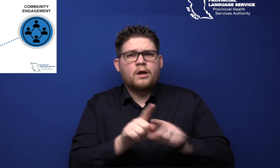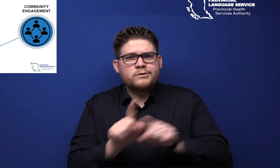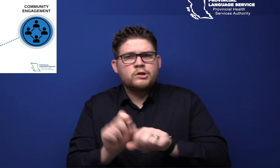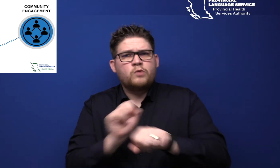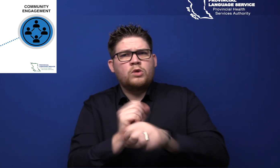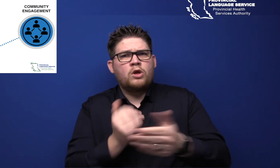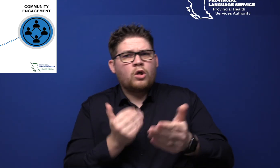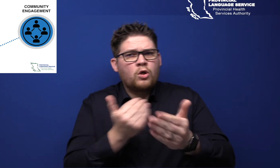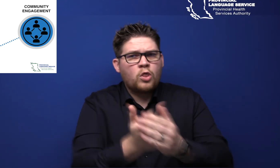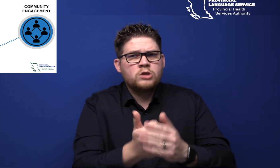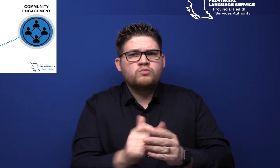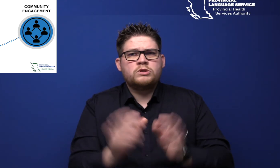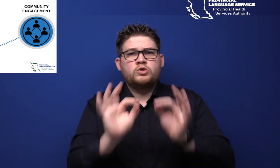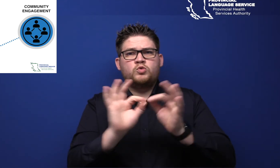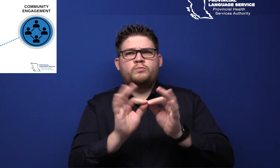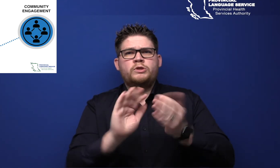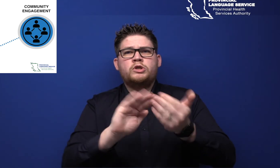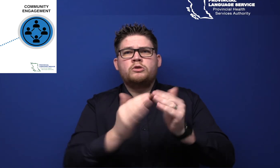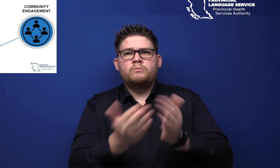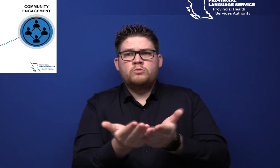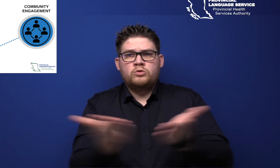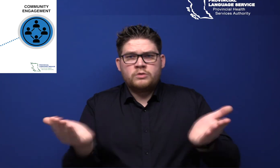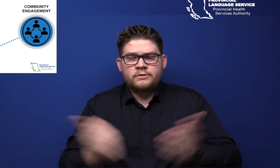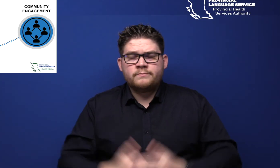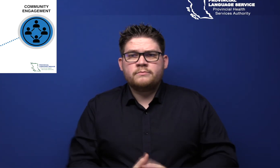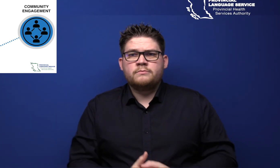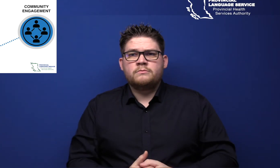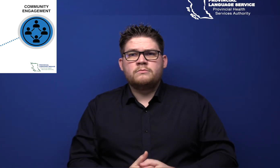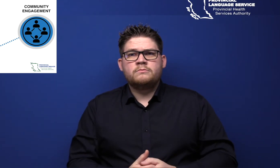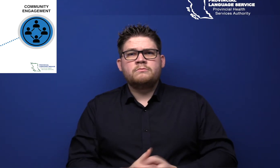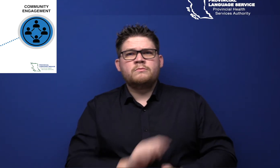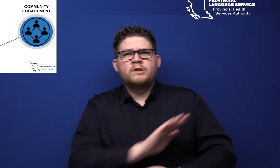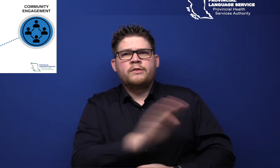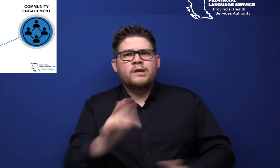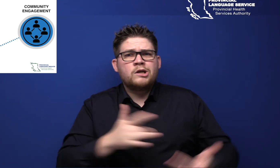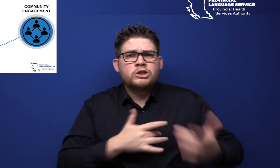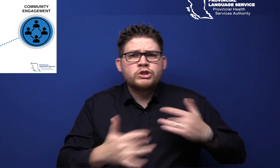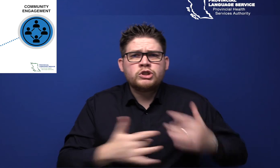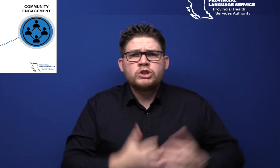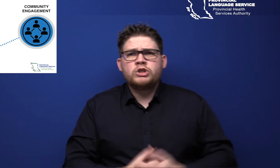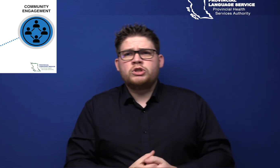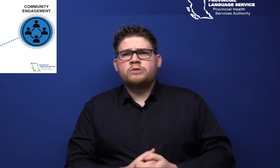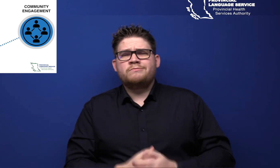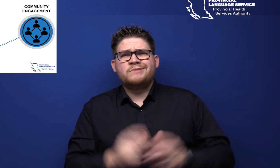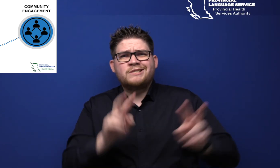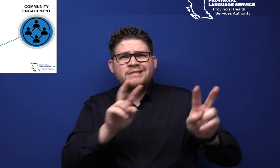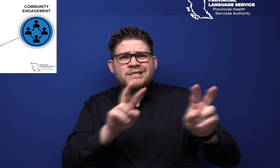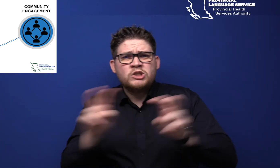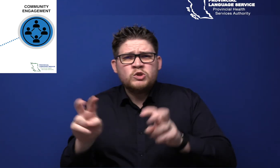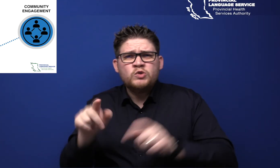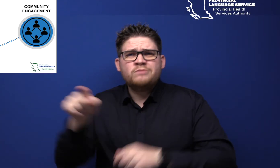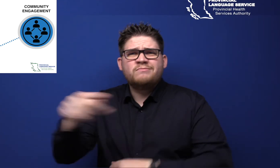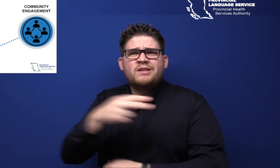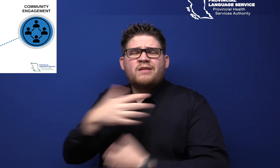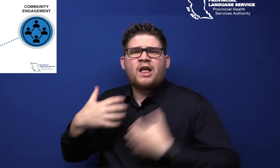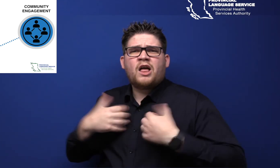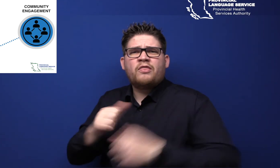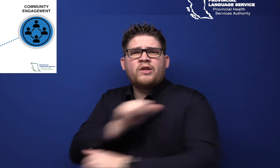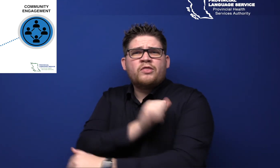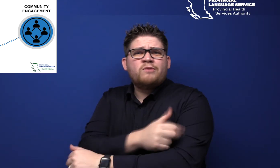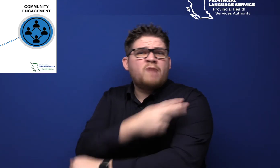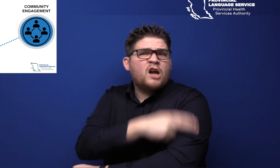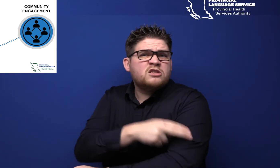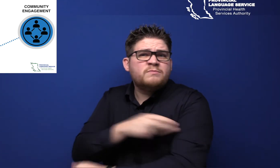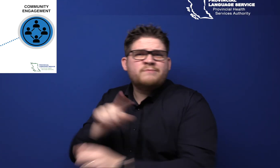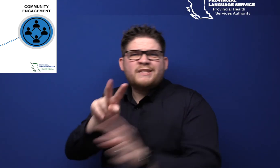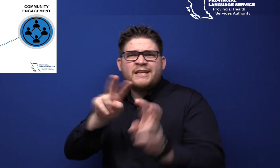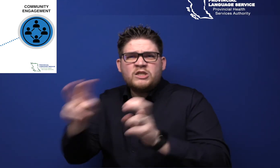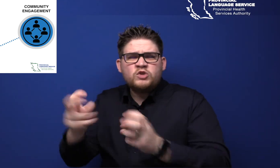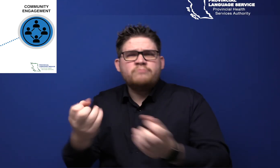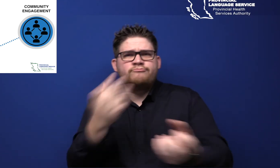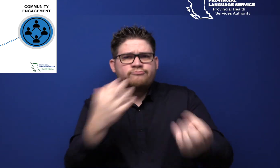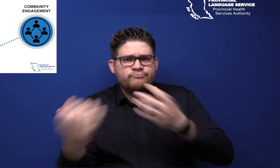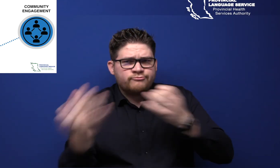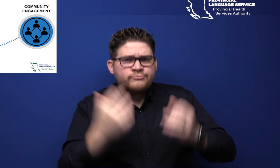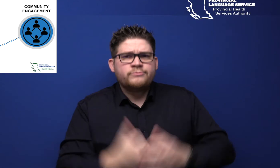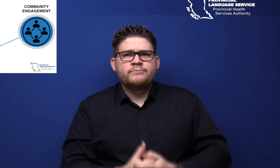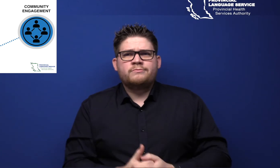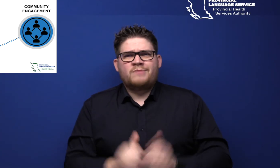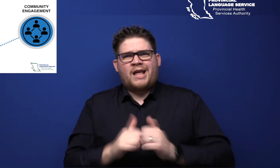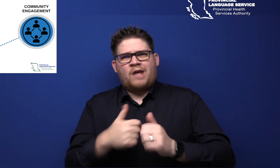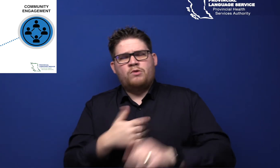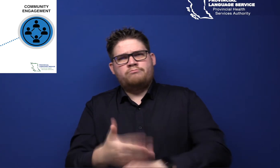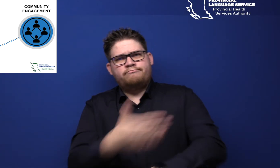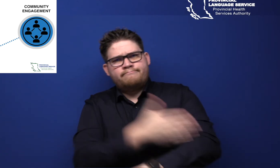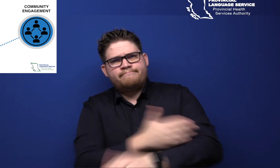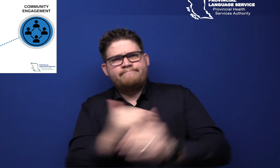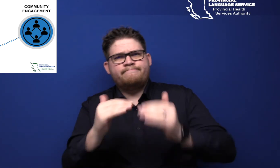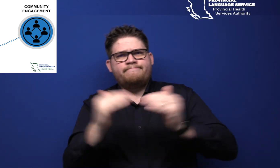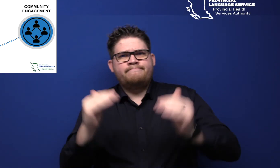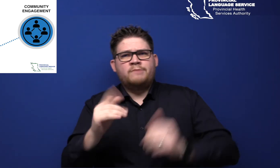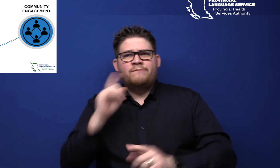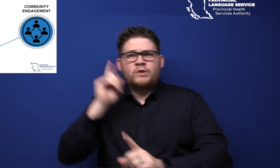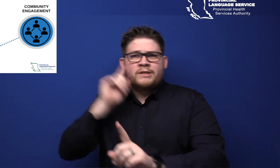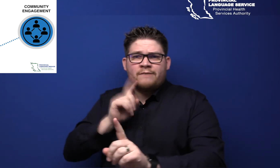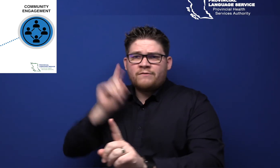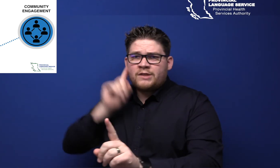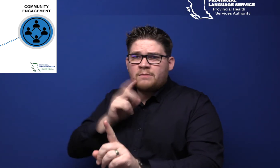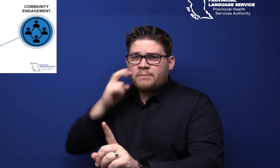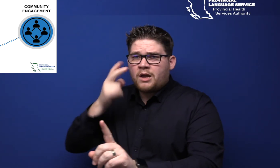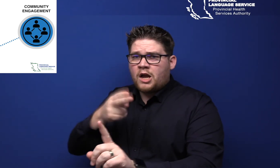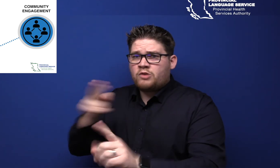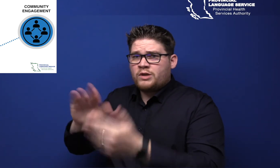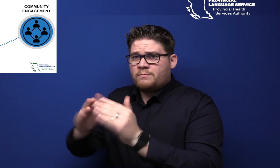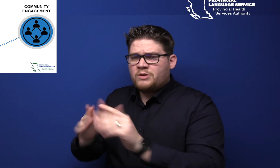I ALSO WORK CLOSELY WITH INTERPRETERS WITHIN THE COMMUNITY, CONSIDERING THEIR CONCERNS AND ISSUES THAT